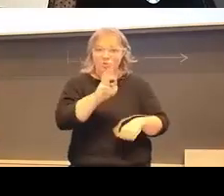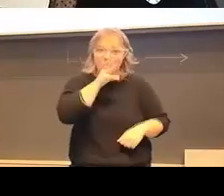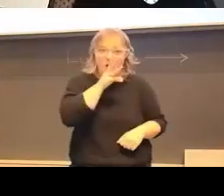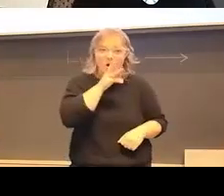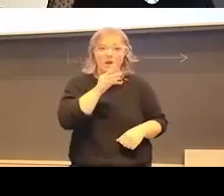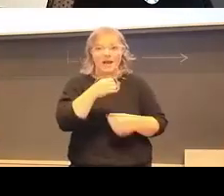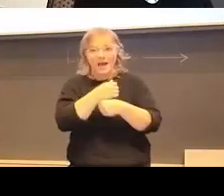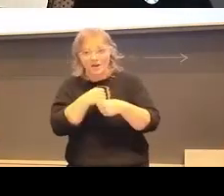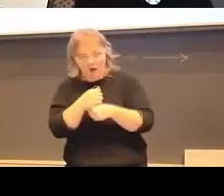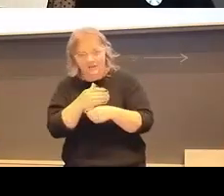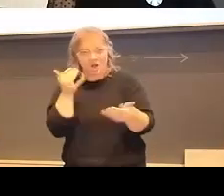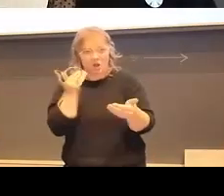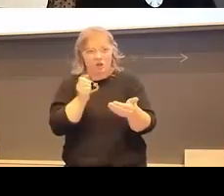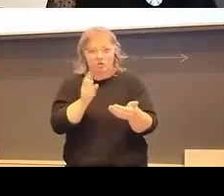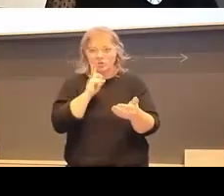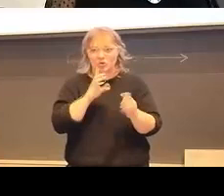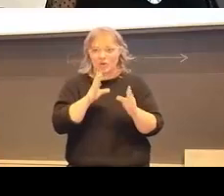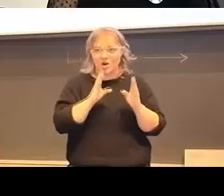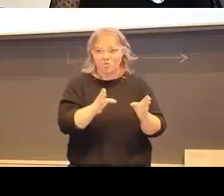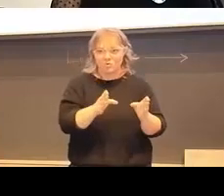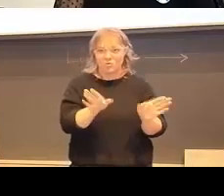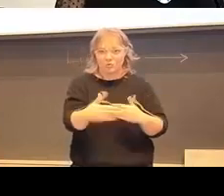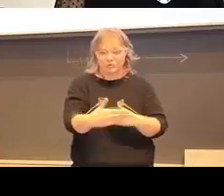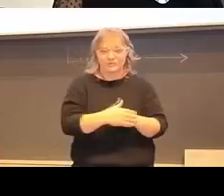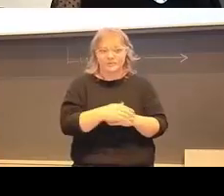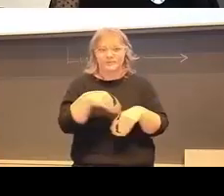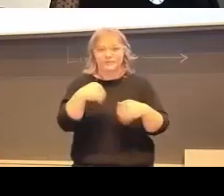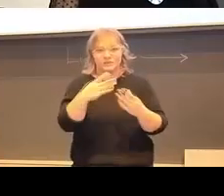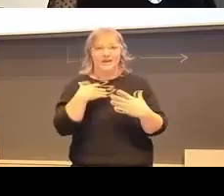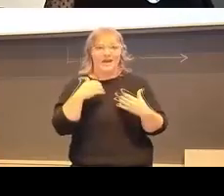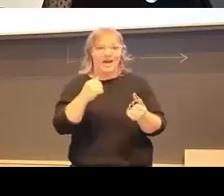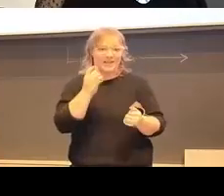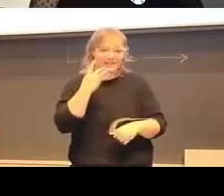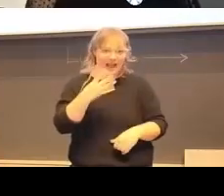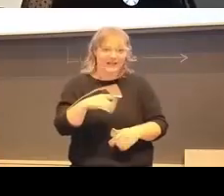stations closer to their call Rooms delivery of healthy snacks negotiated reduced rates for meal